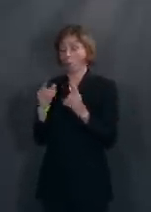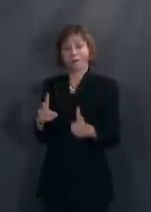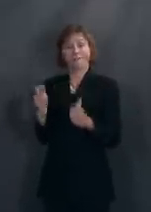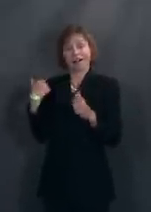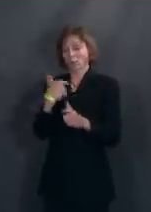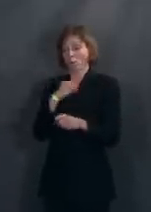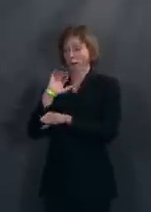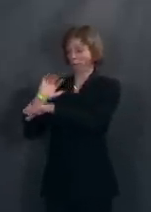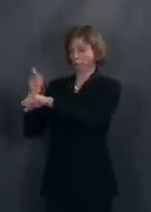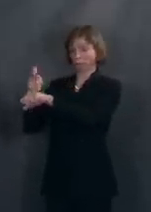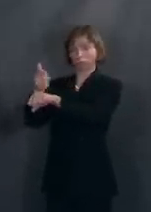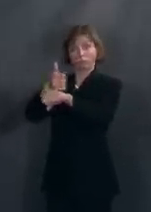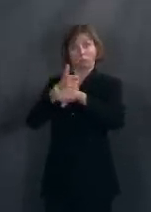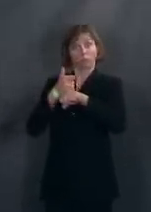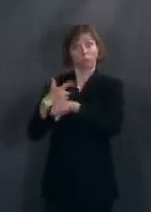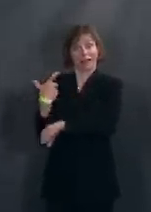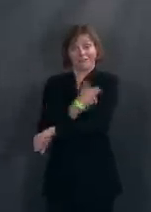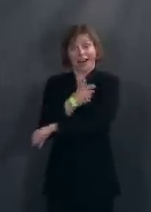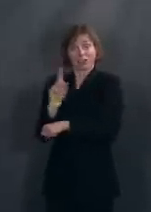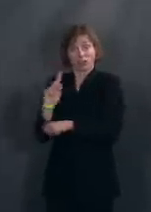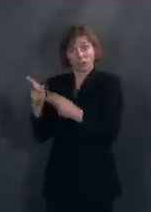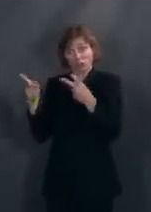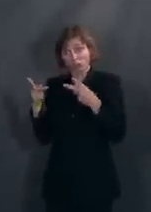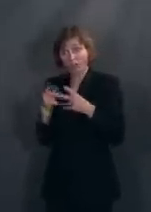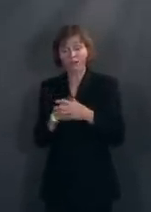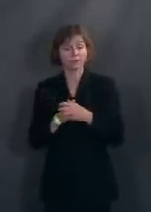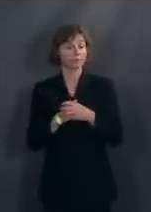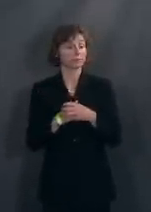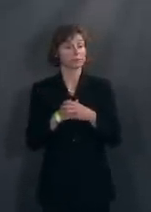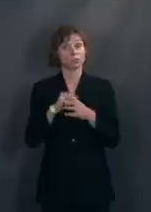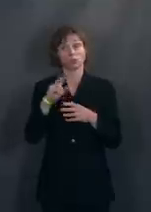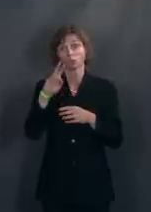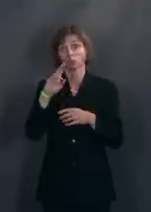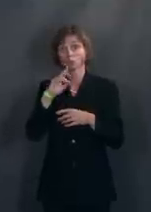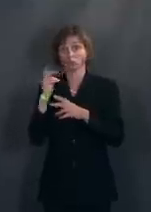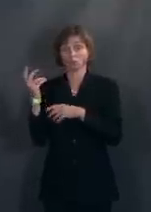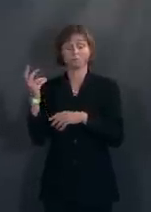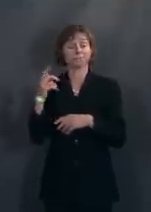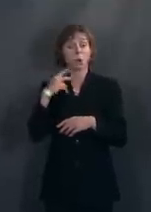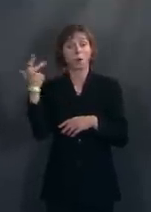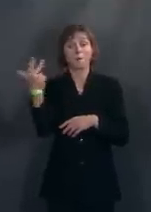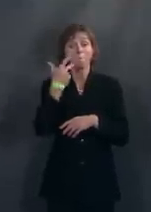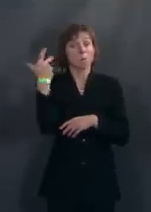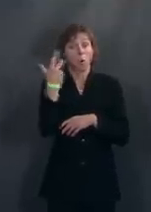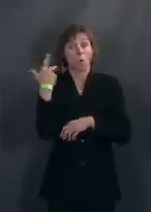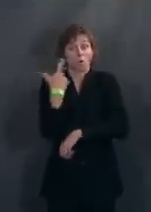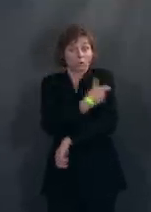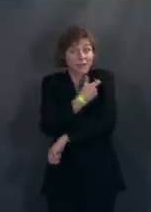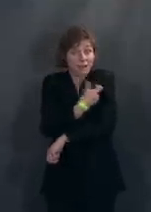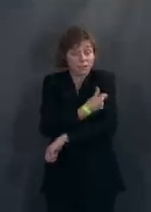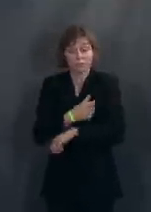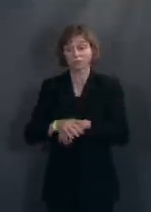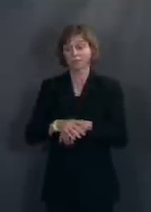mobile units, we can increase testing, we can increase emergency supplies. So given this pandemic,